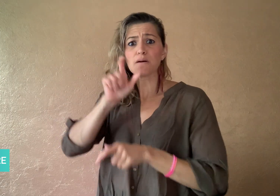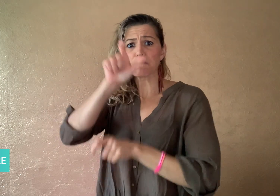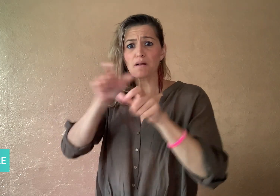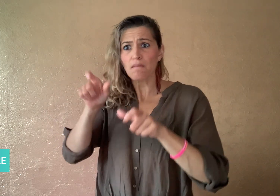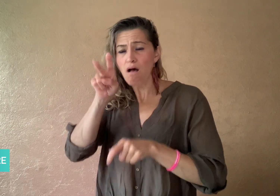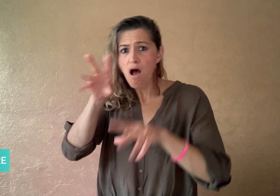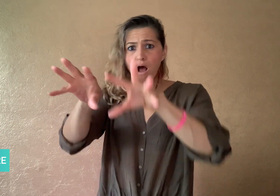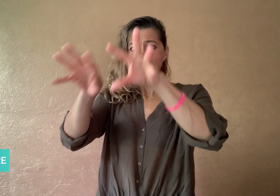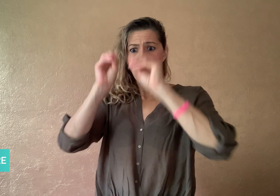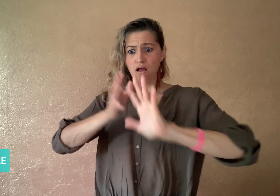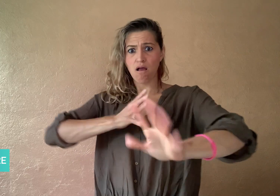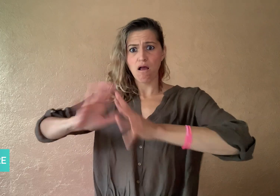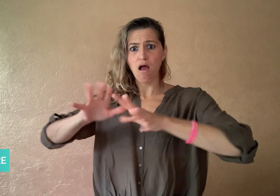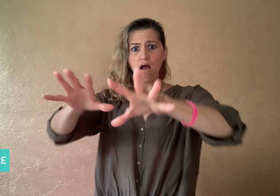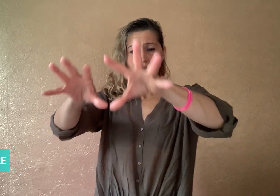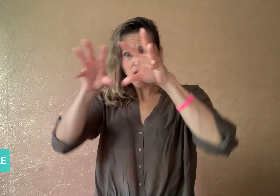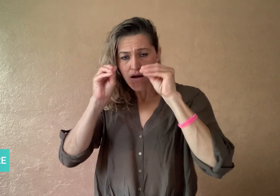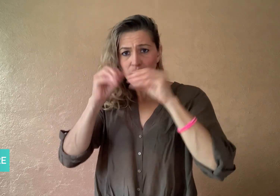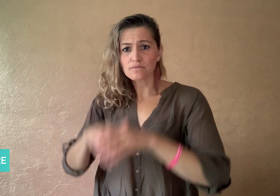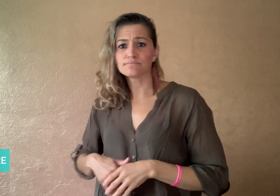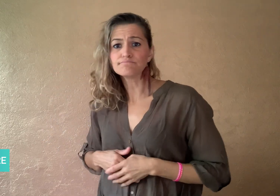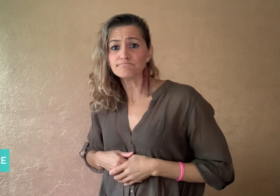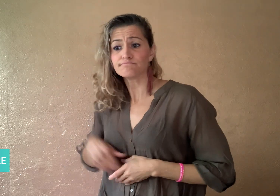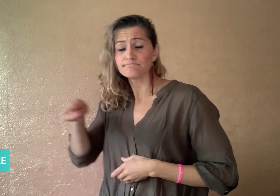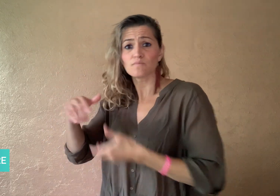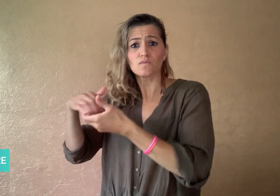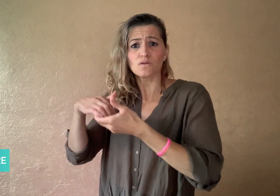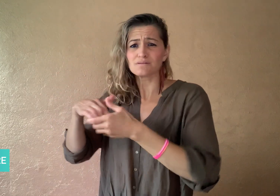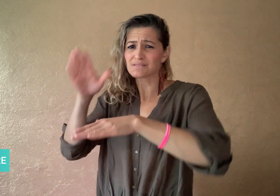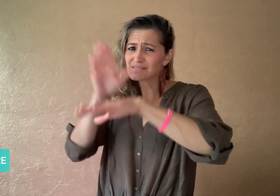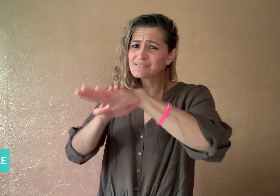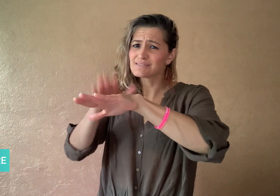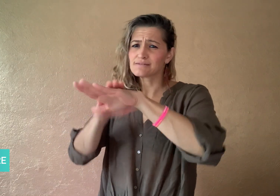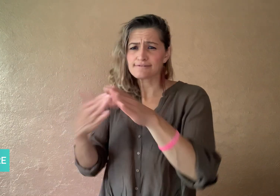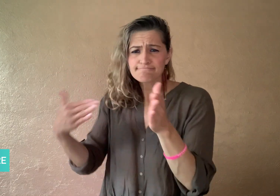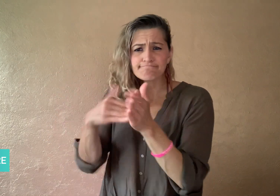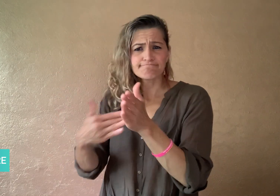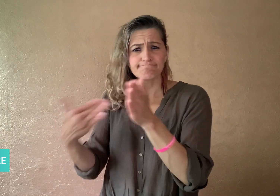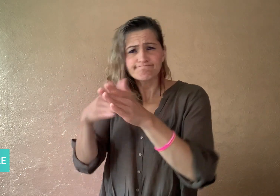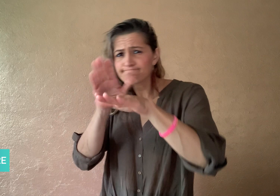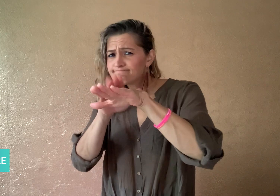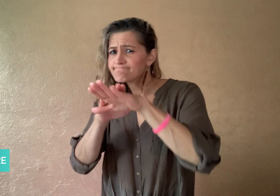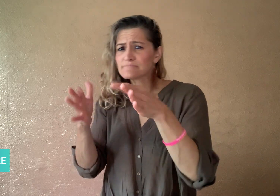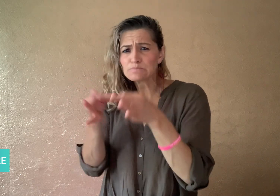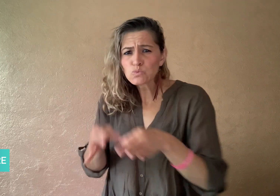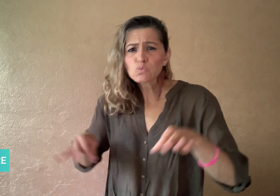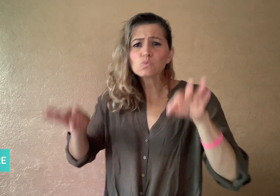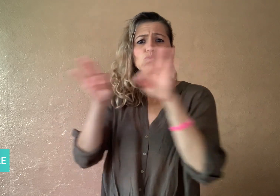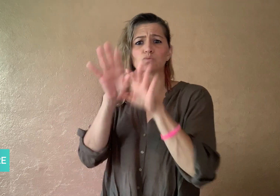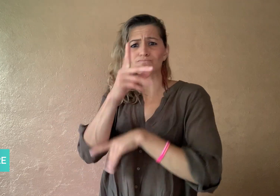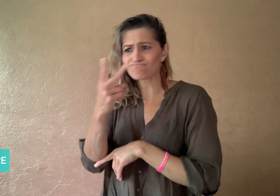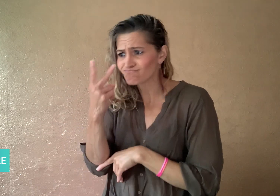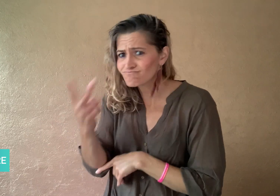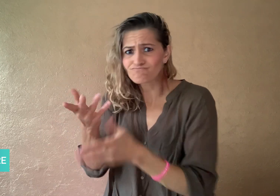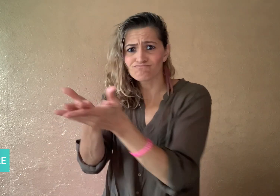interpreters for Deaf people. They emphasized